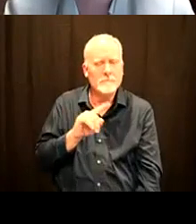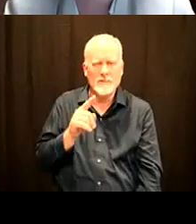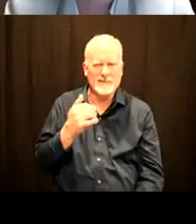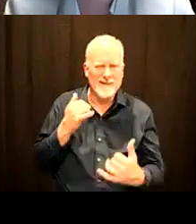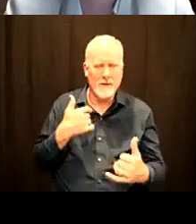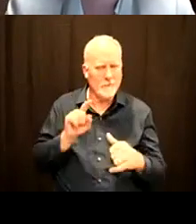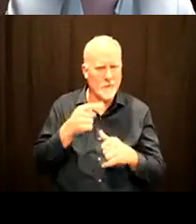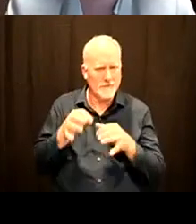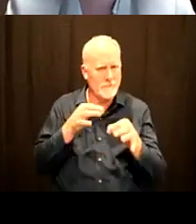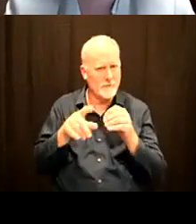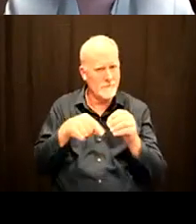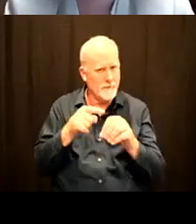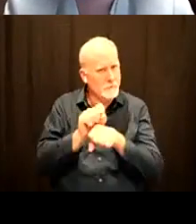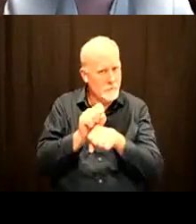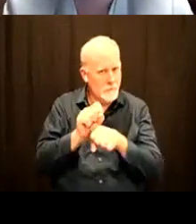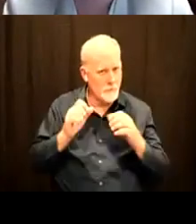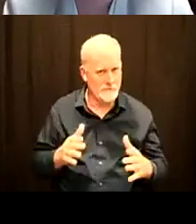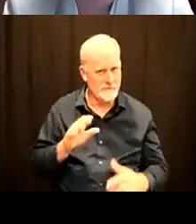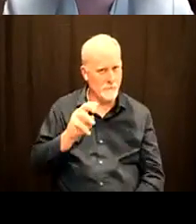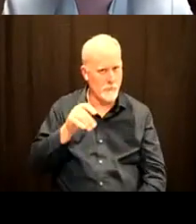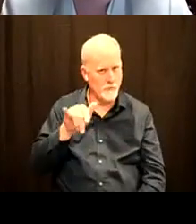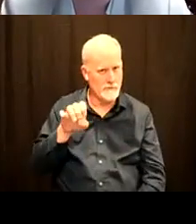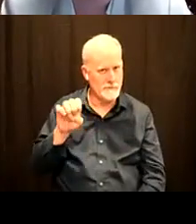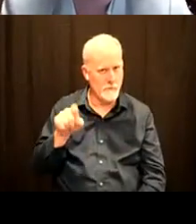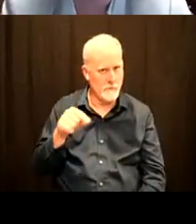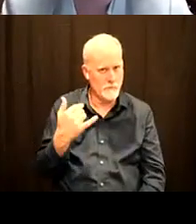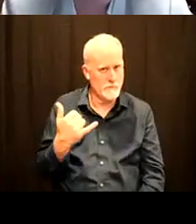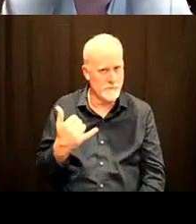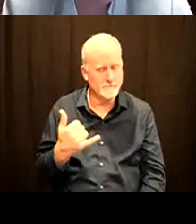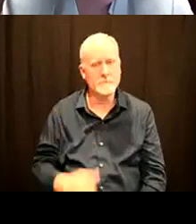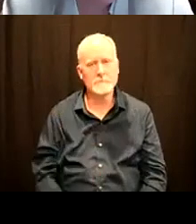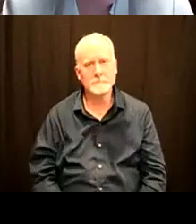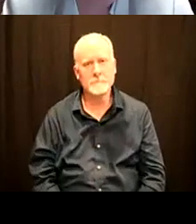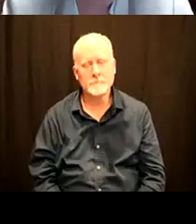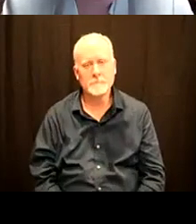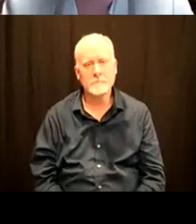felt it was important to focus on those that were most relevant to that group and i recognize with